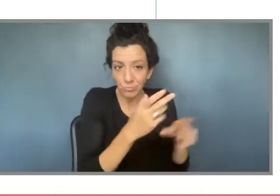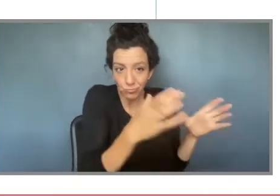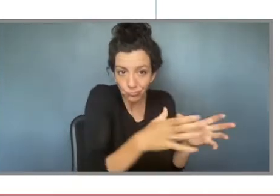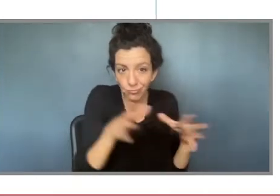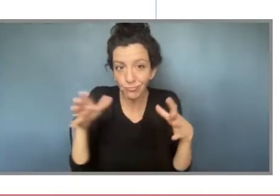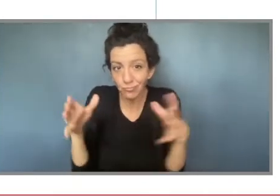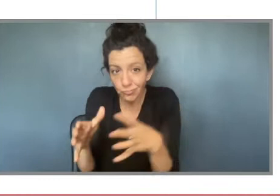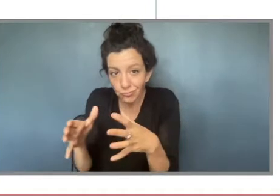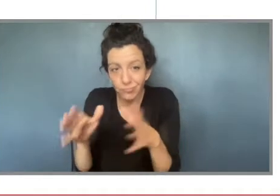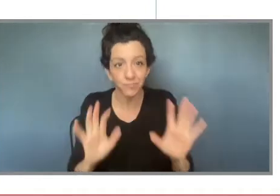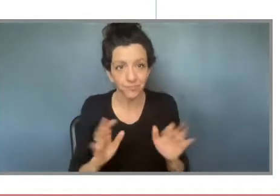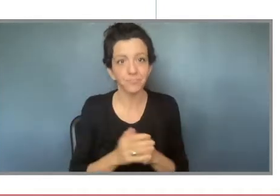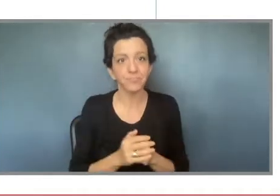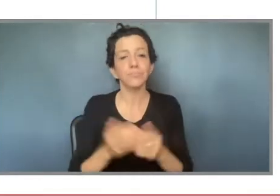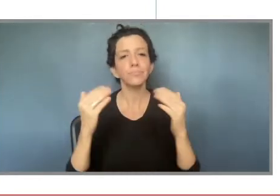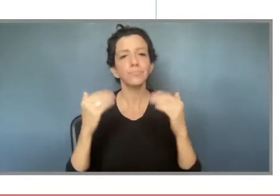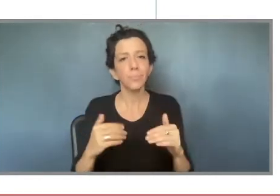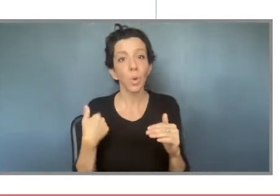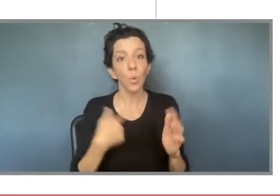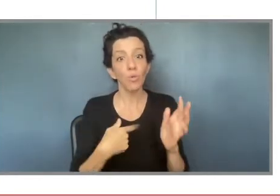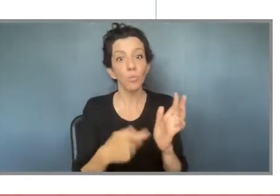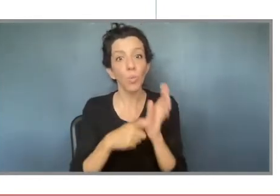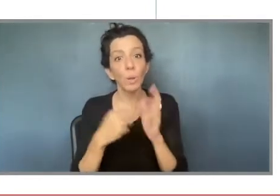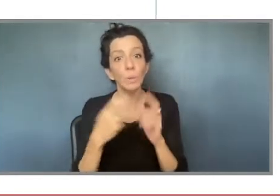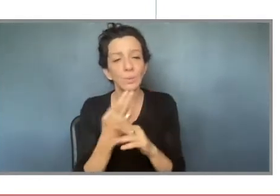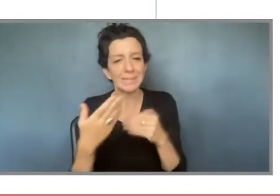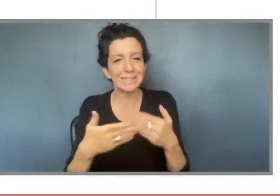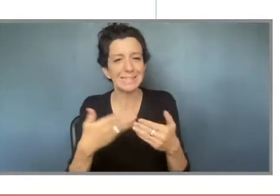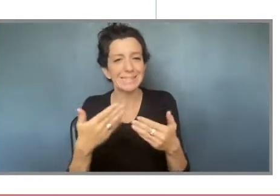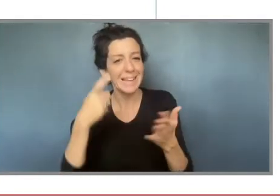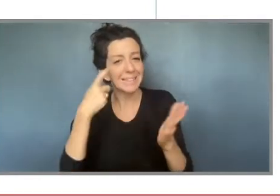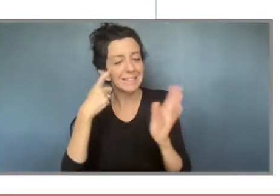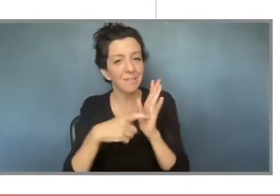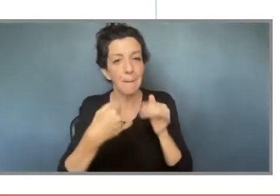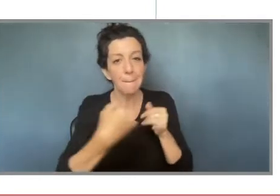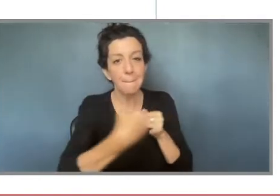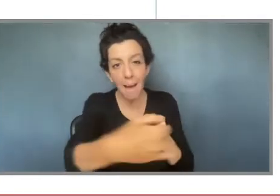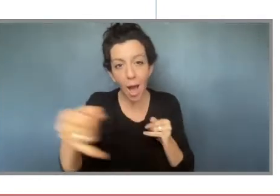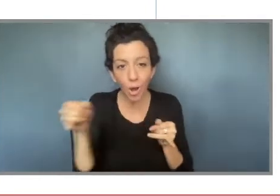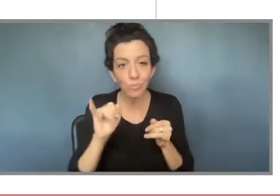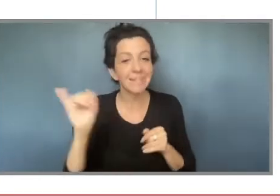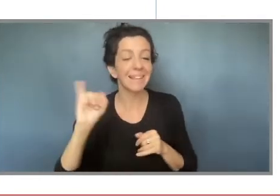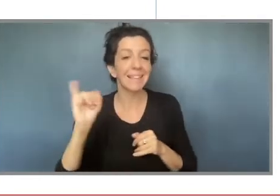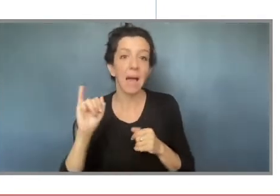Studio: we're required to use easily identifiable boundaries, such as major roads highways freeways.